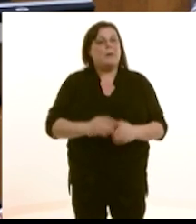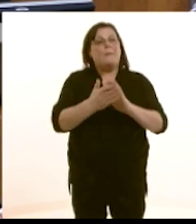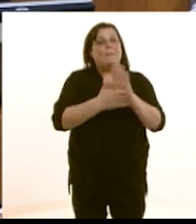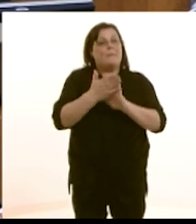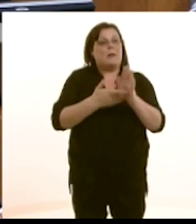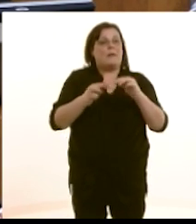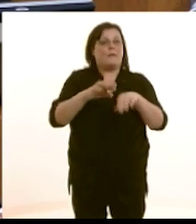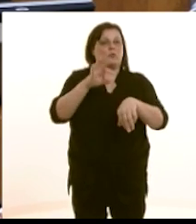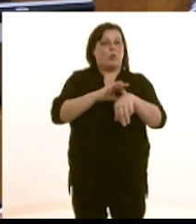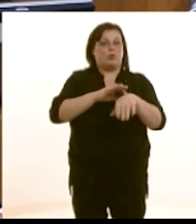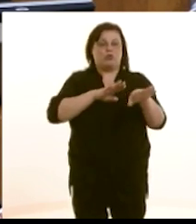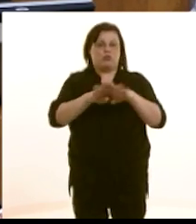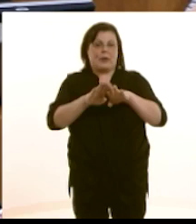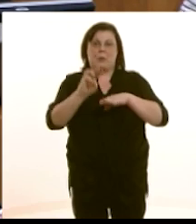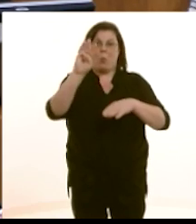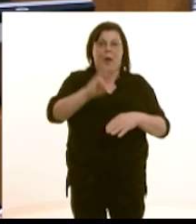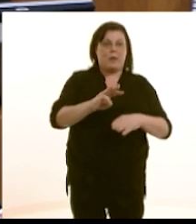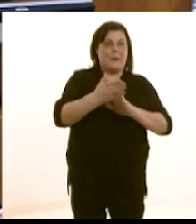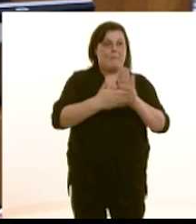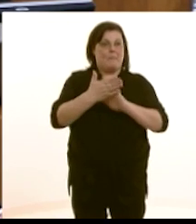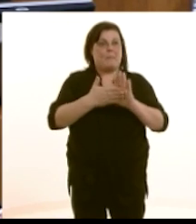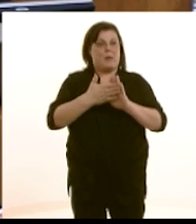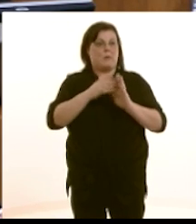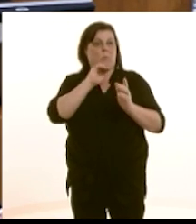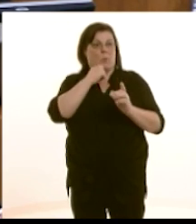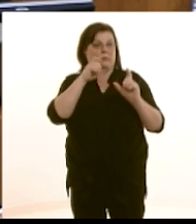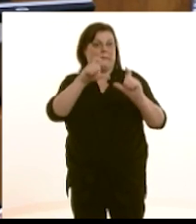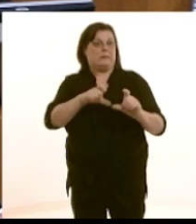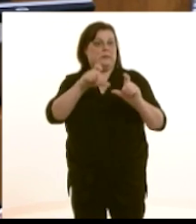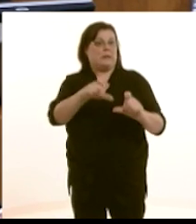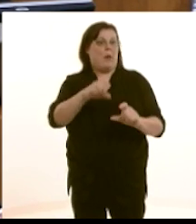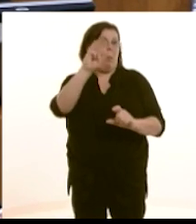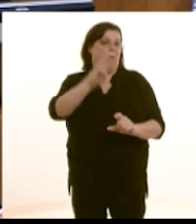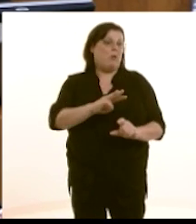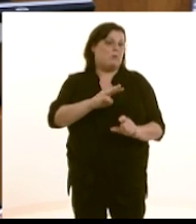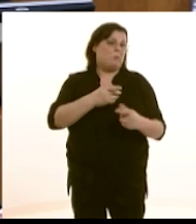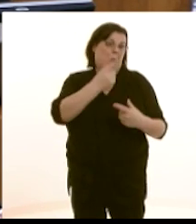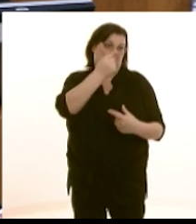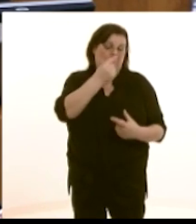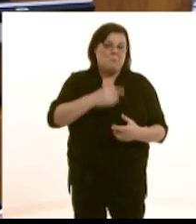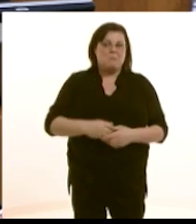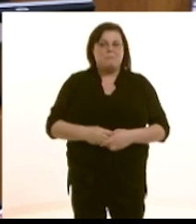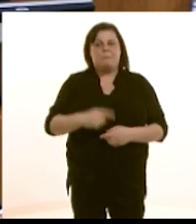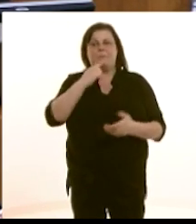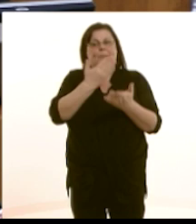train in Wales, they are more likely to stay in Wales. Weíve seen whatís happened with